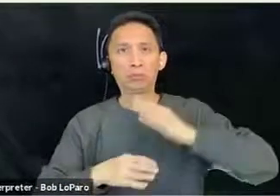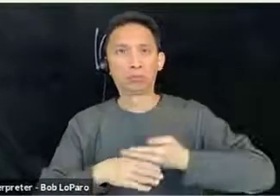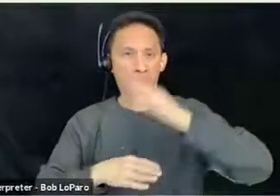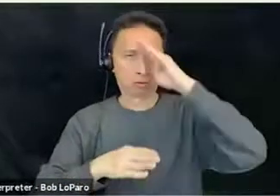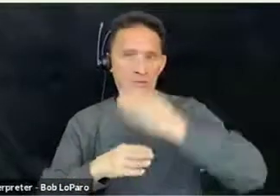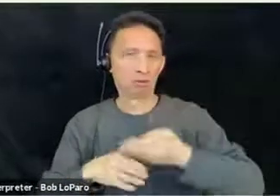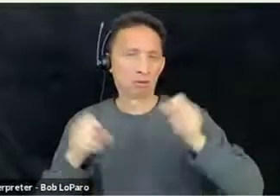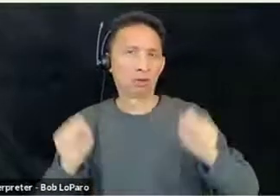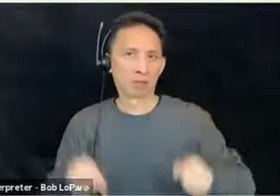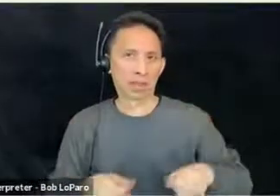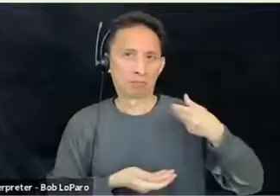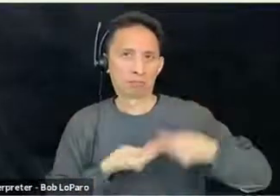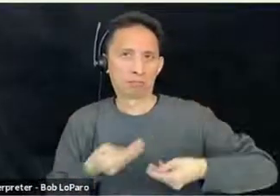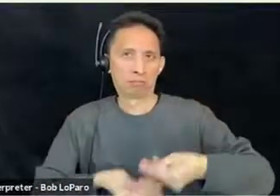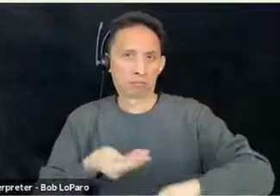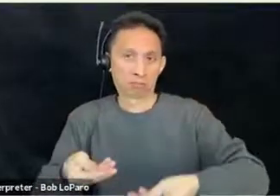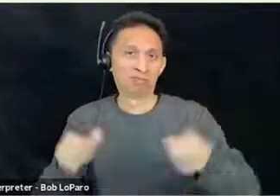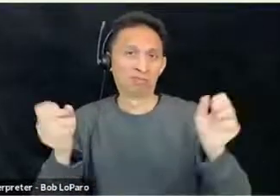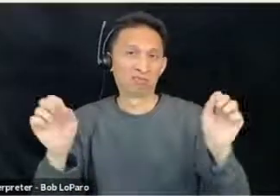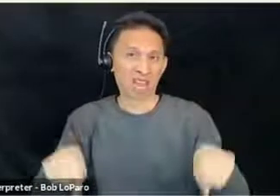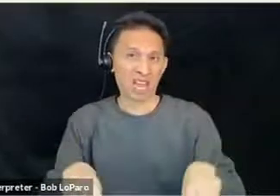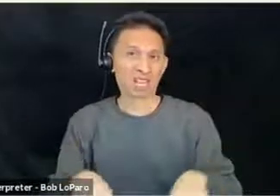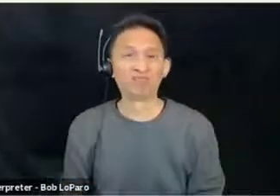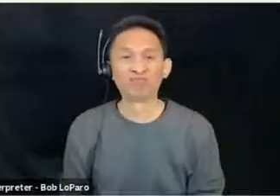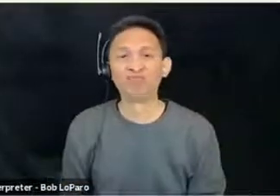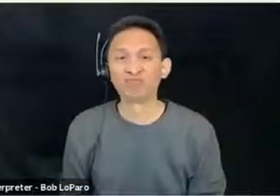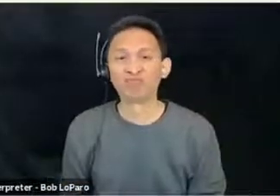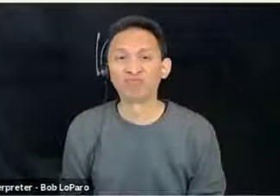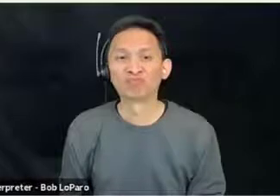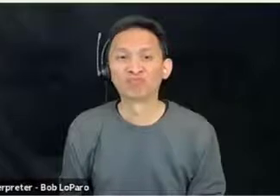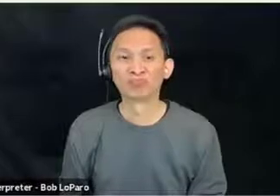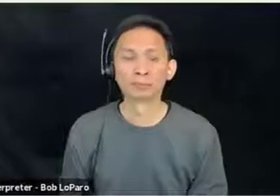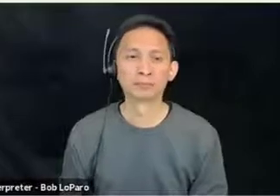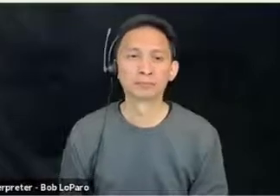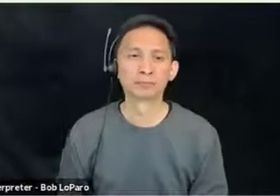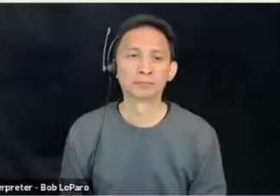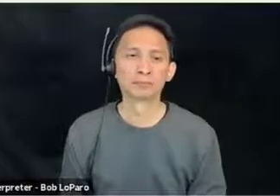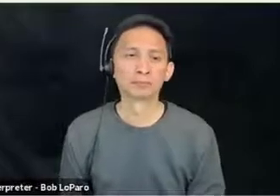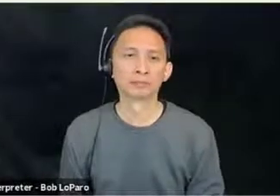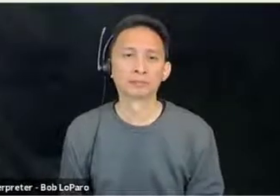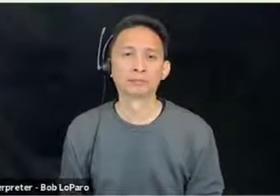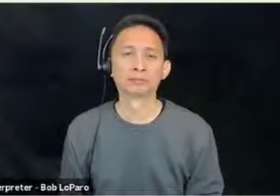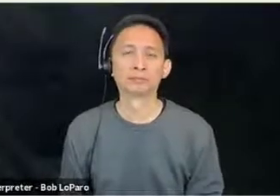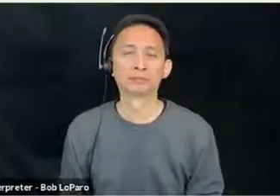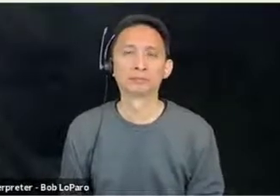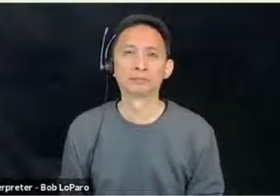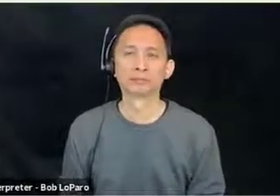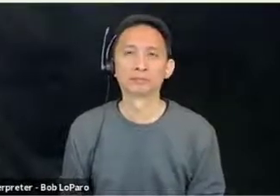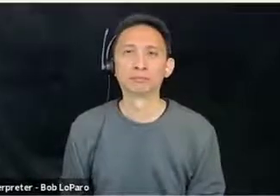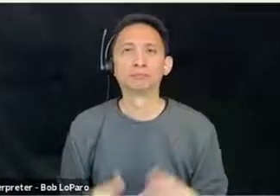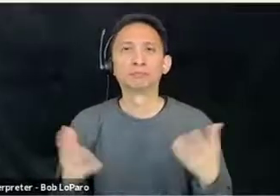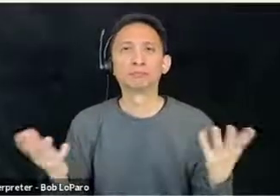to any children that we had. So, additionally,